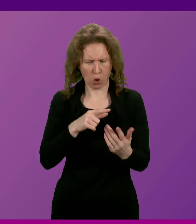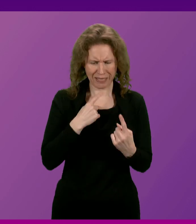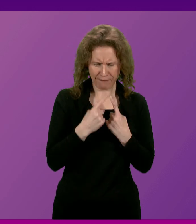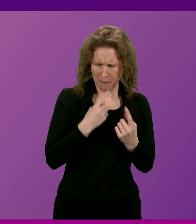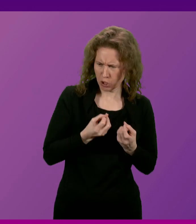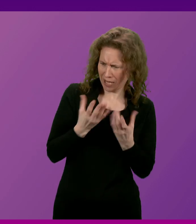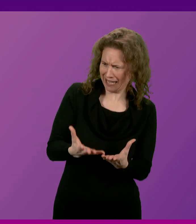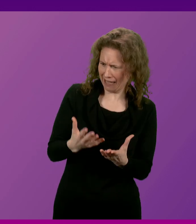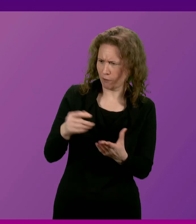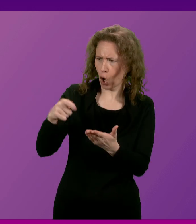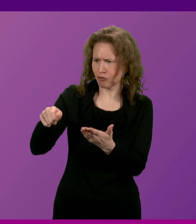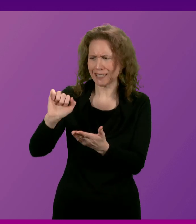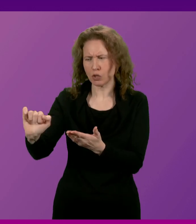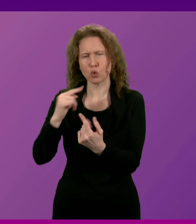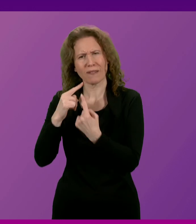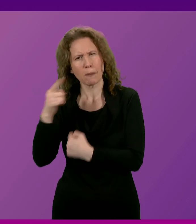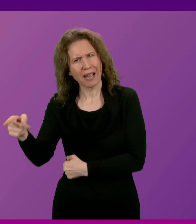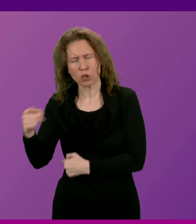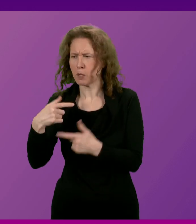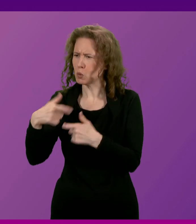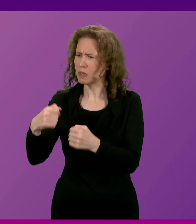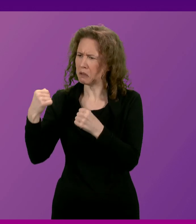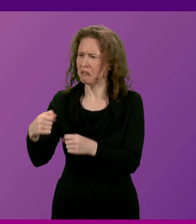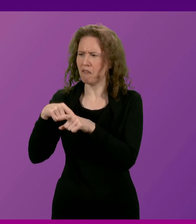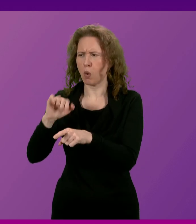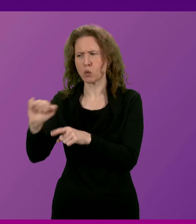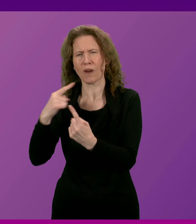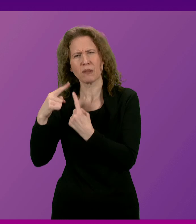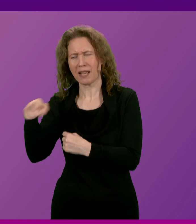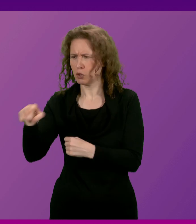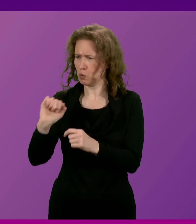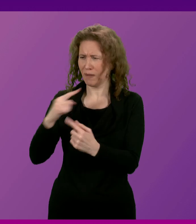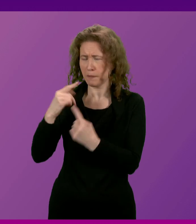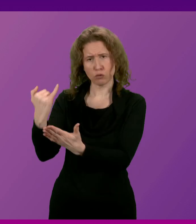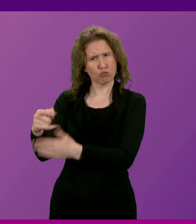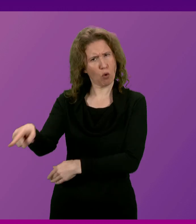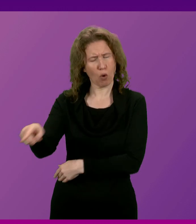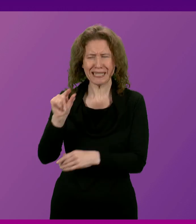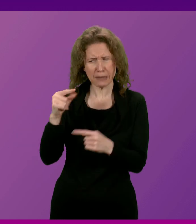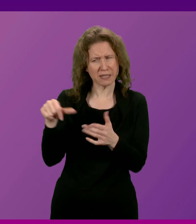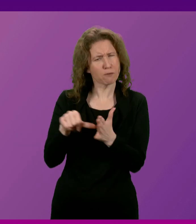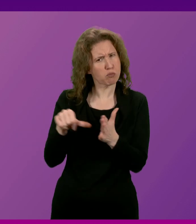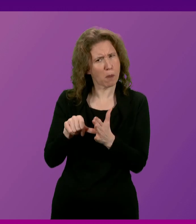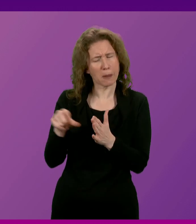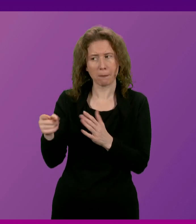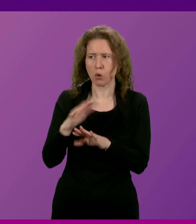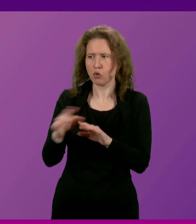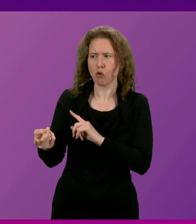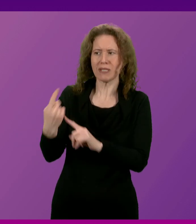that I put on the record and read out their pre-scripted question, which has been debunked by what I have just put on the record. It is a bit of a problem with the dialogue in Parliament. Let us hear the First Minister.